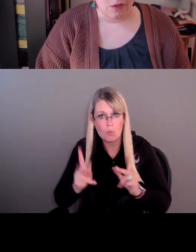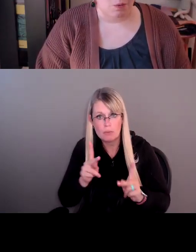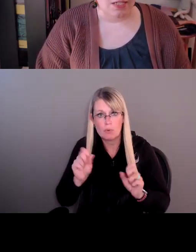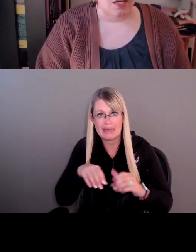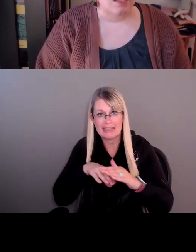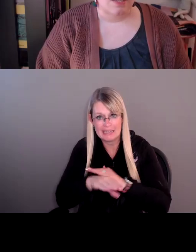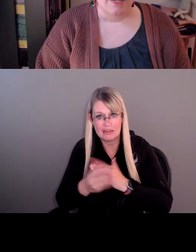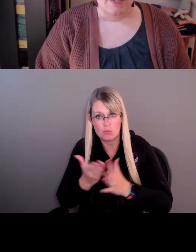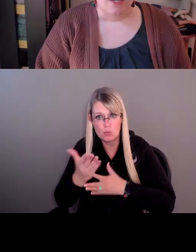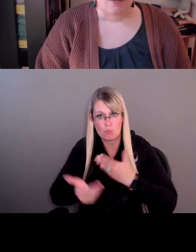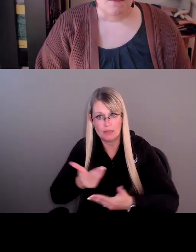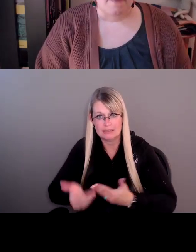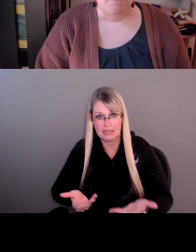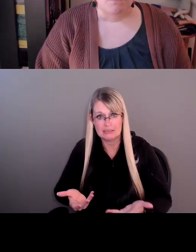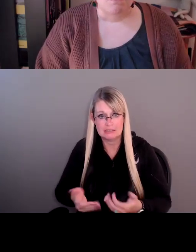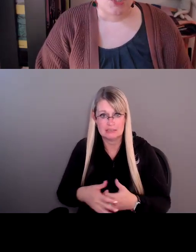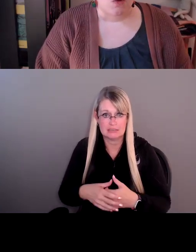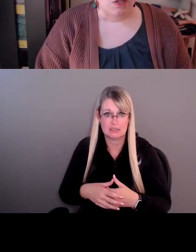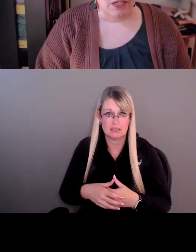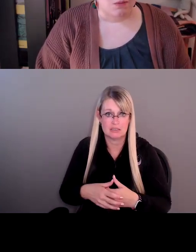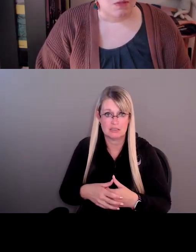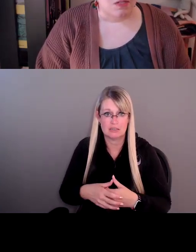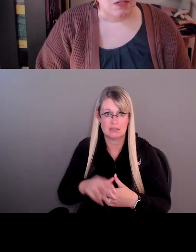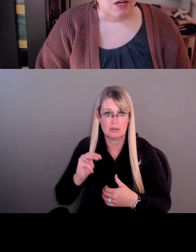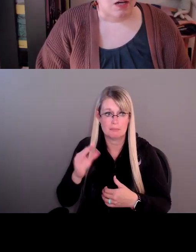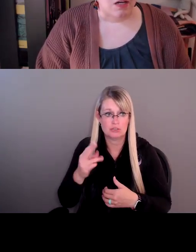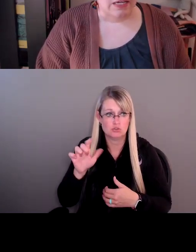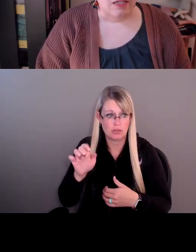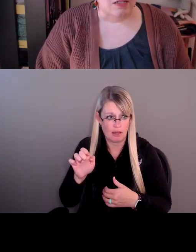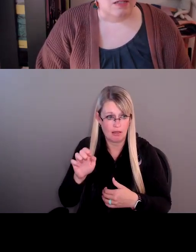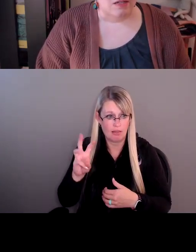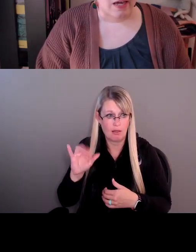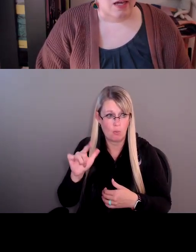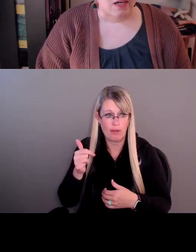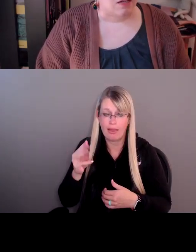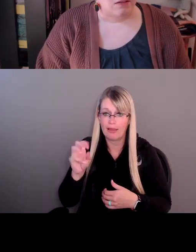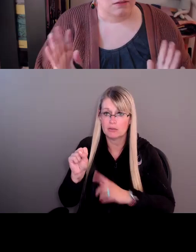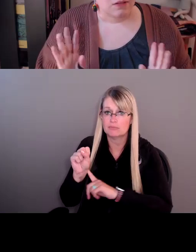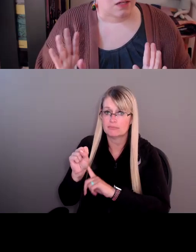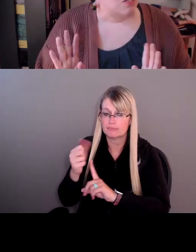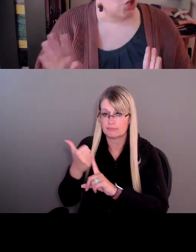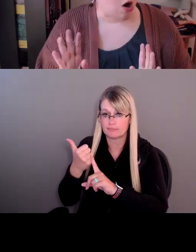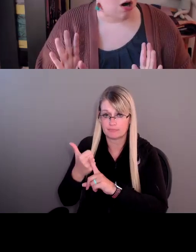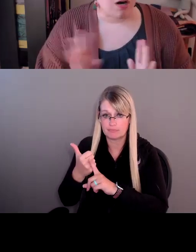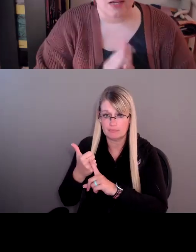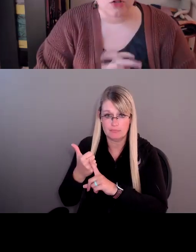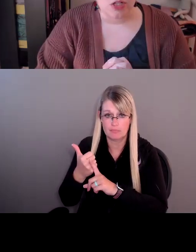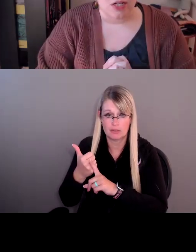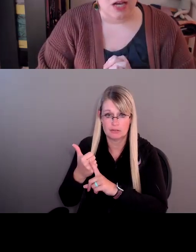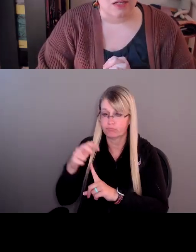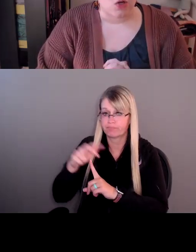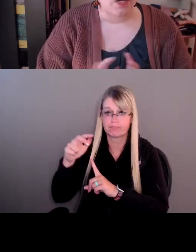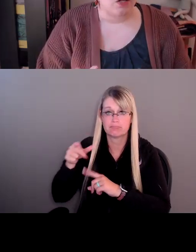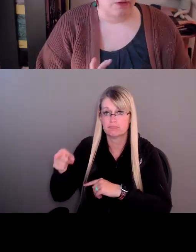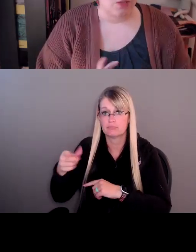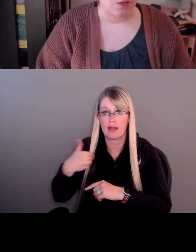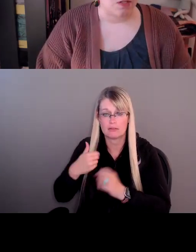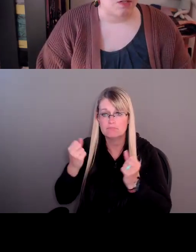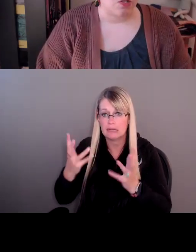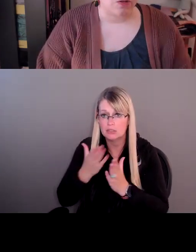that process. Michelle Williams is a star and she has so many good resources. She has written